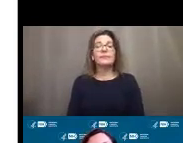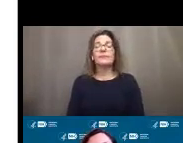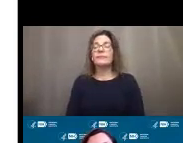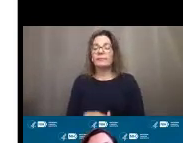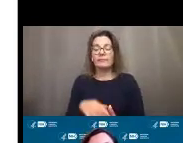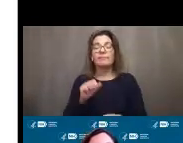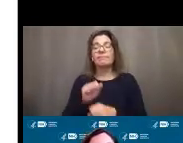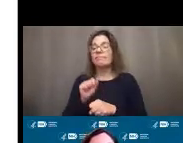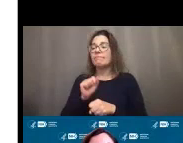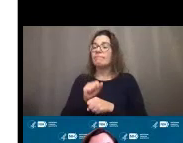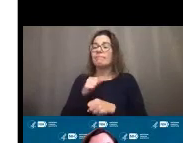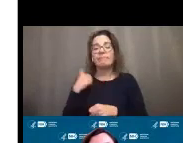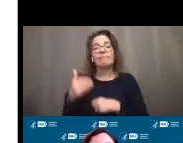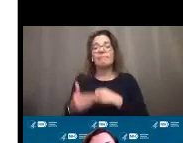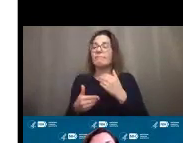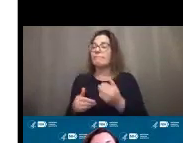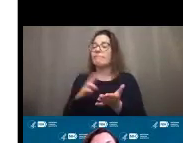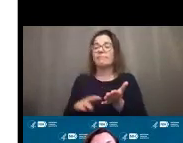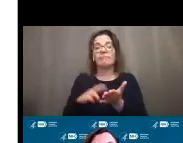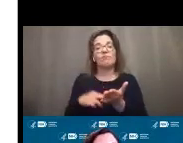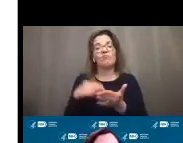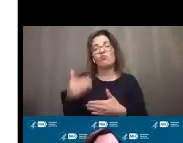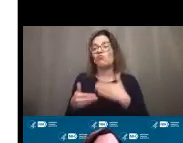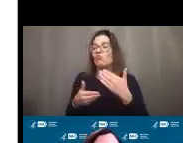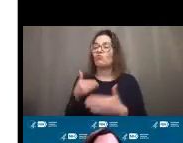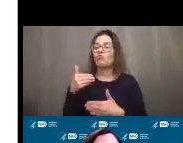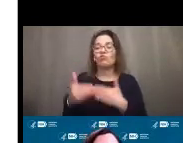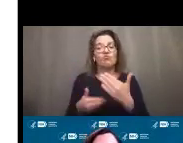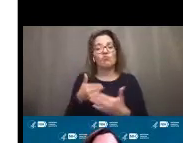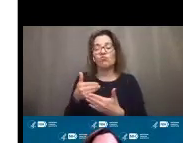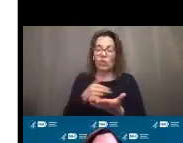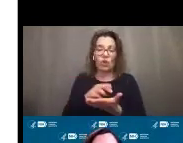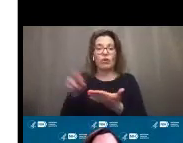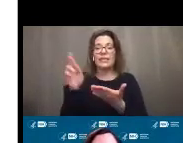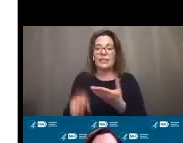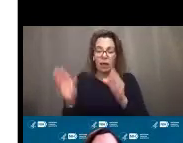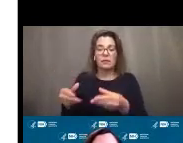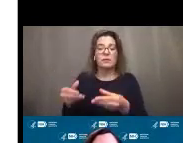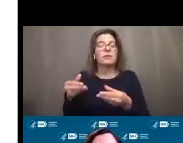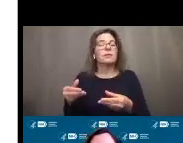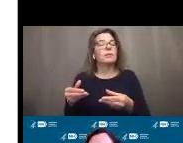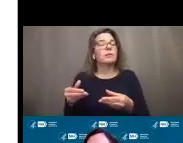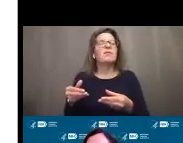so we have a good range of different awards that everyone has had.